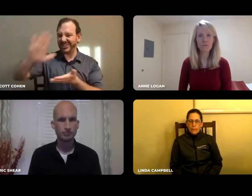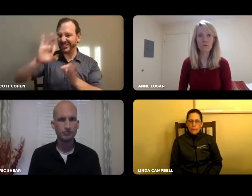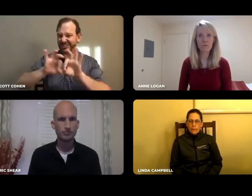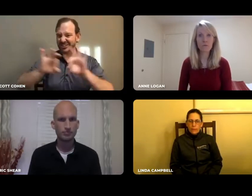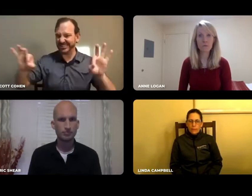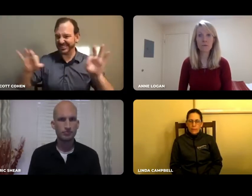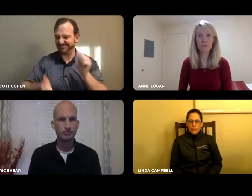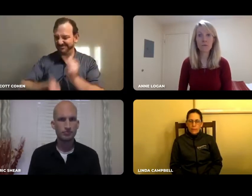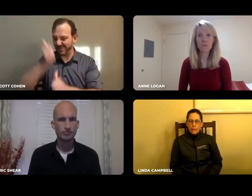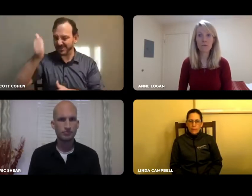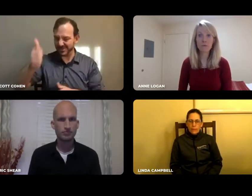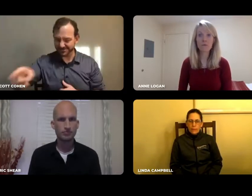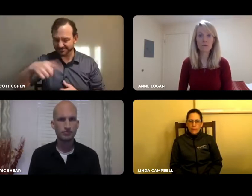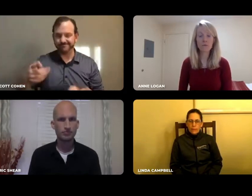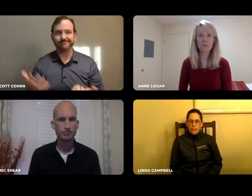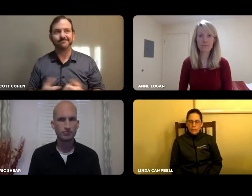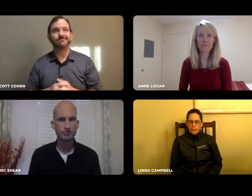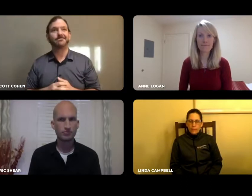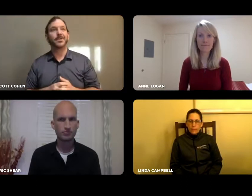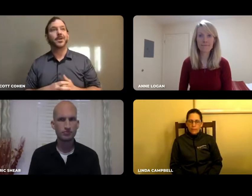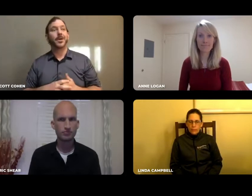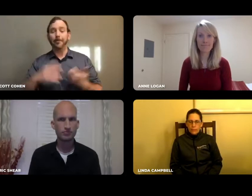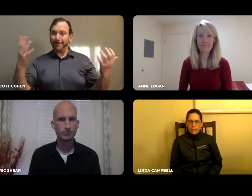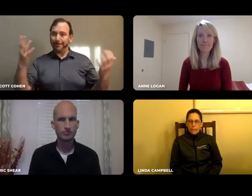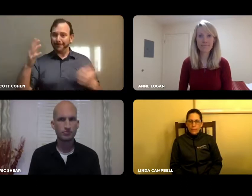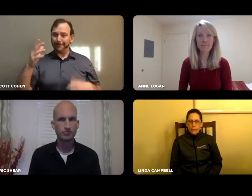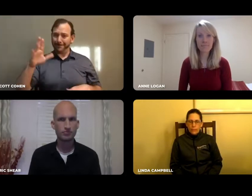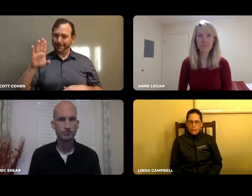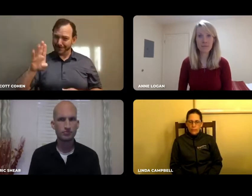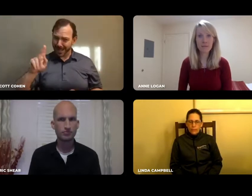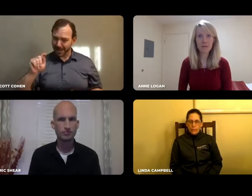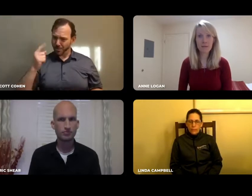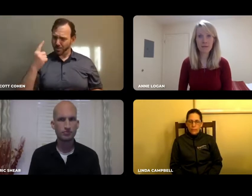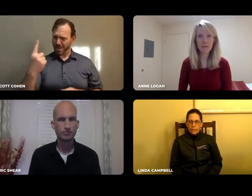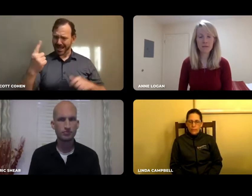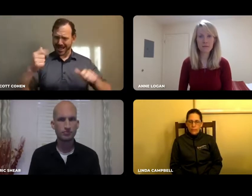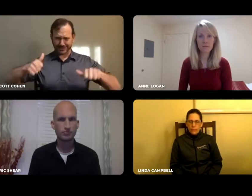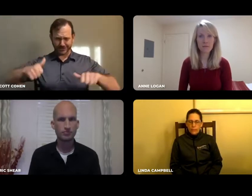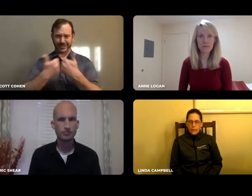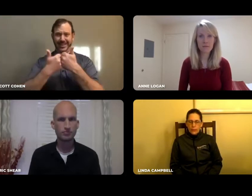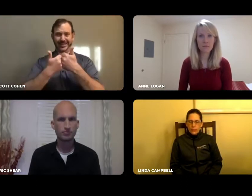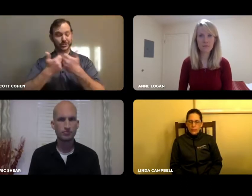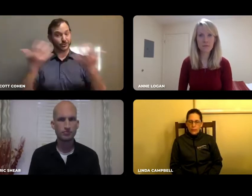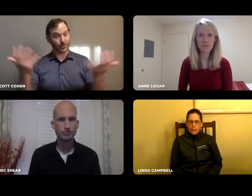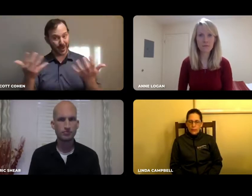Those careers neccessitate people have A science degree or STEM degree